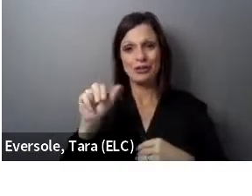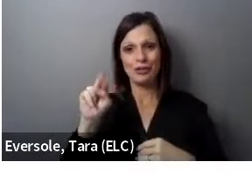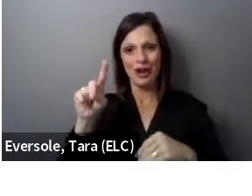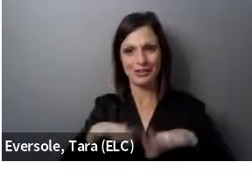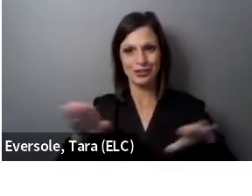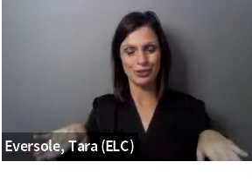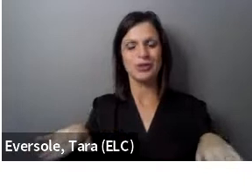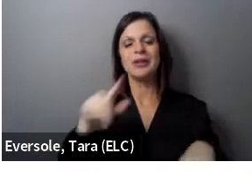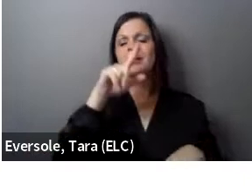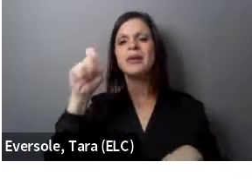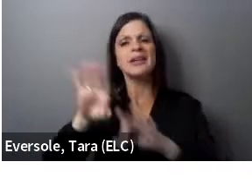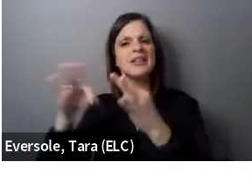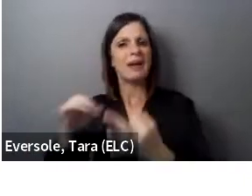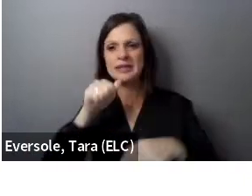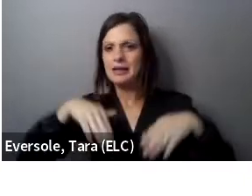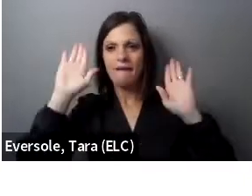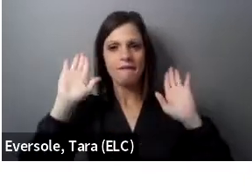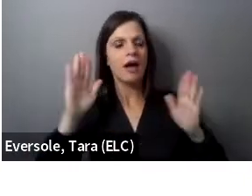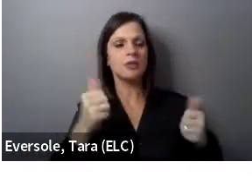to lead Jessica in the right direction she is able to